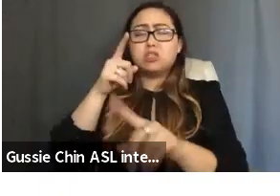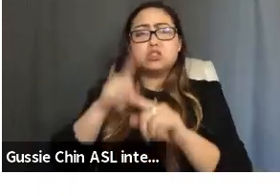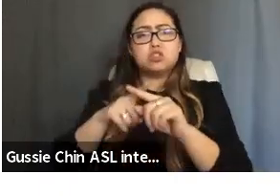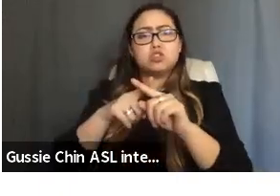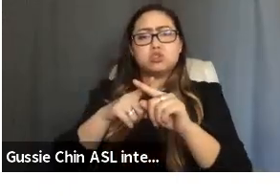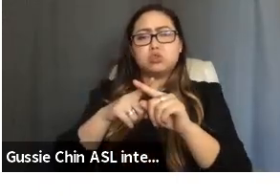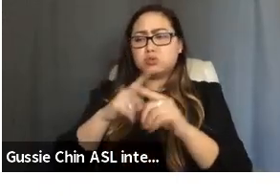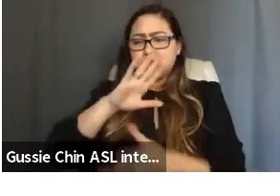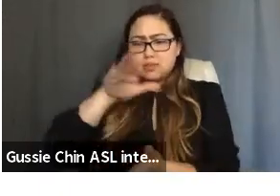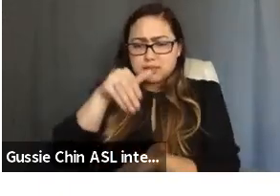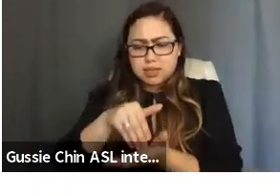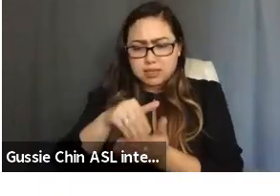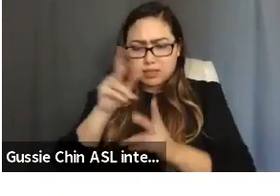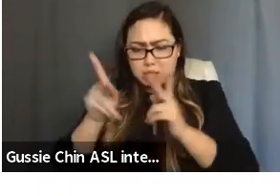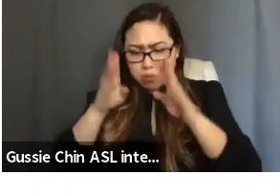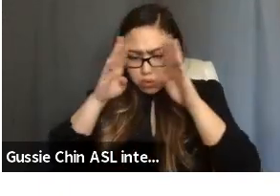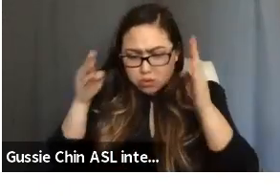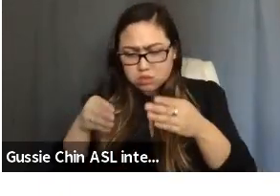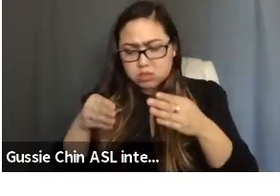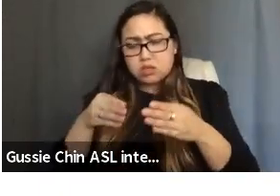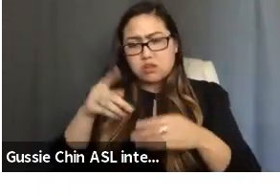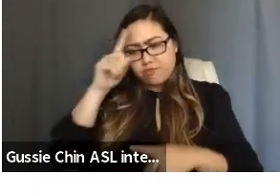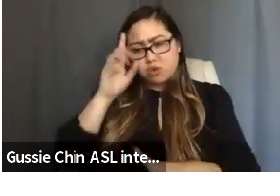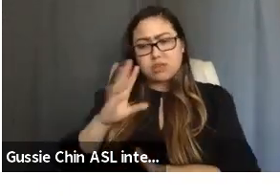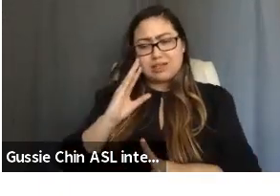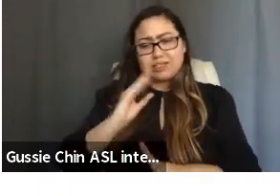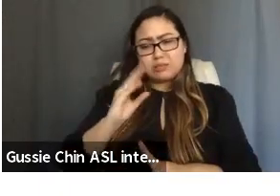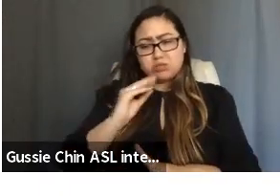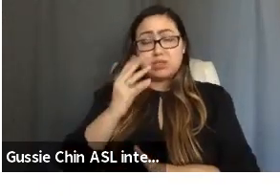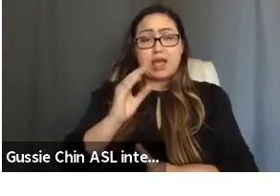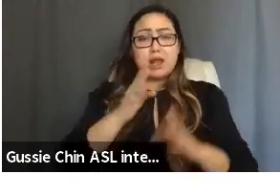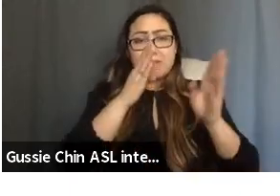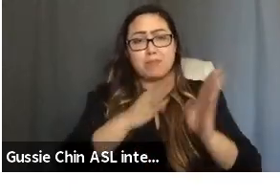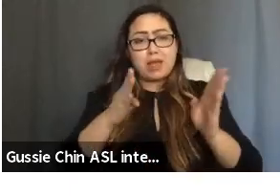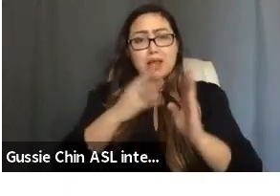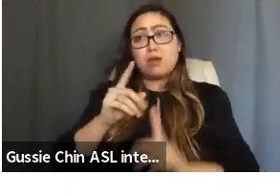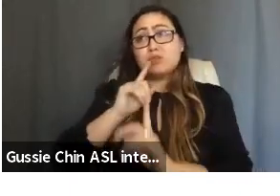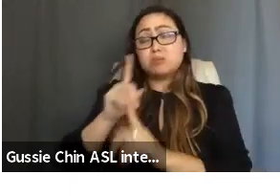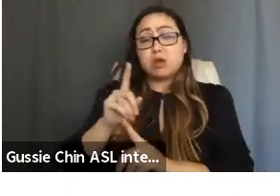centered experience of disasters for planning and response. It's a long road, but we're excited to